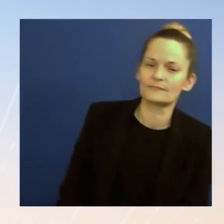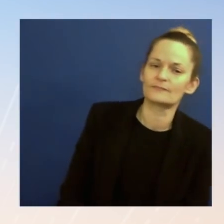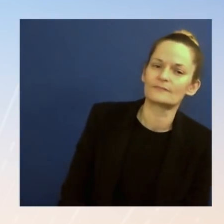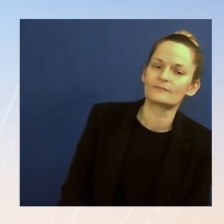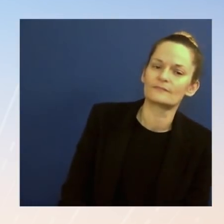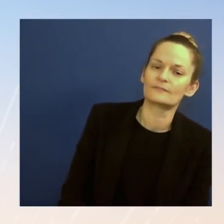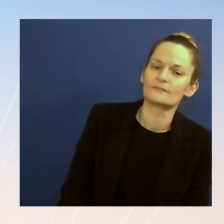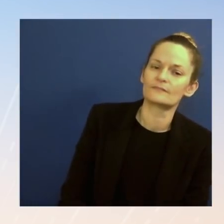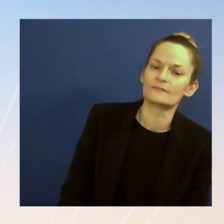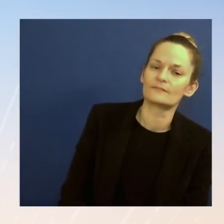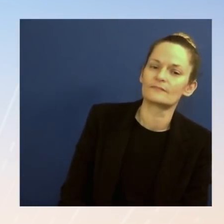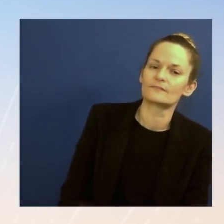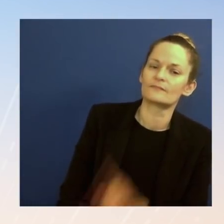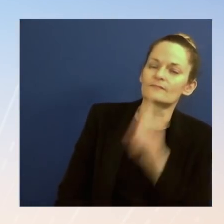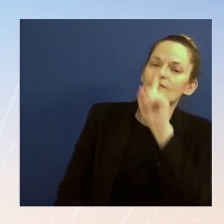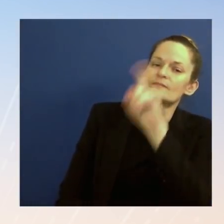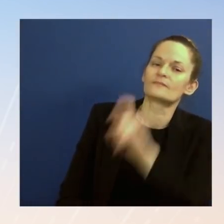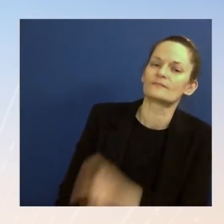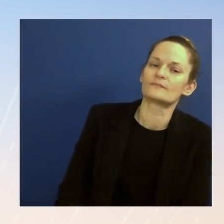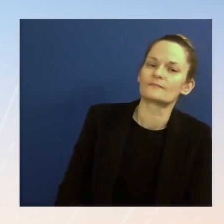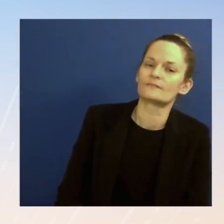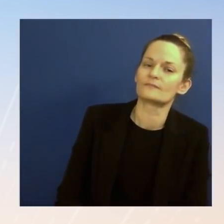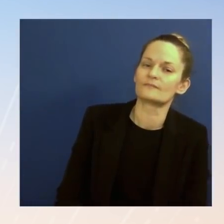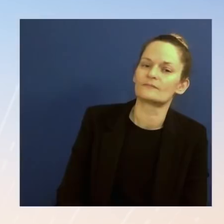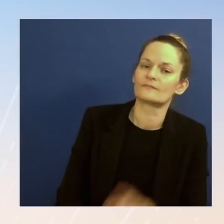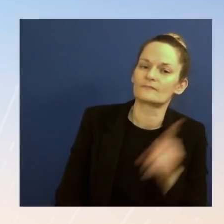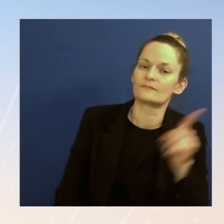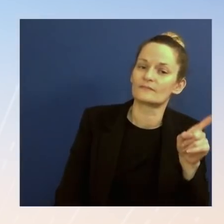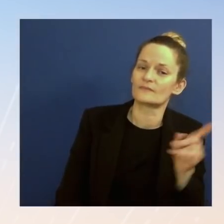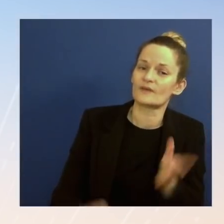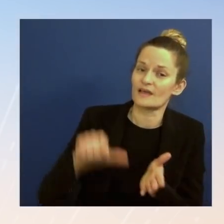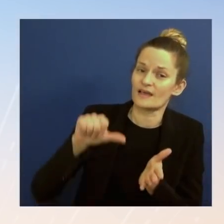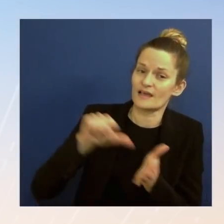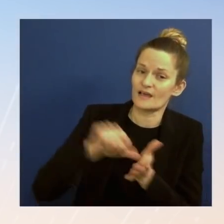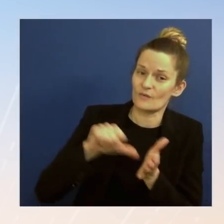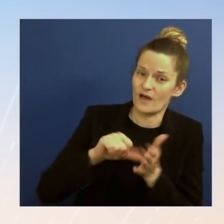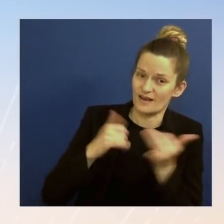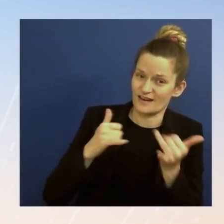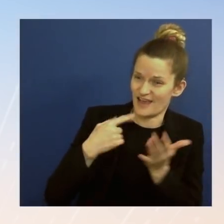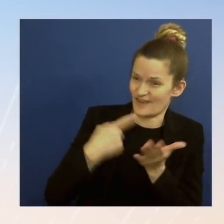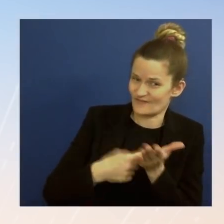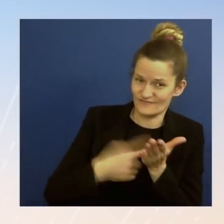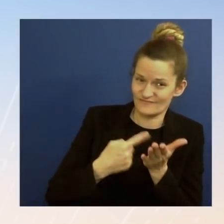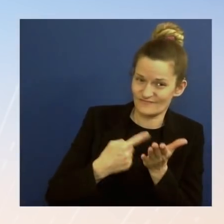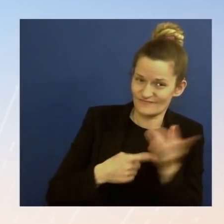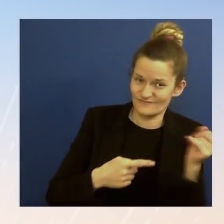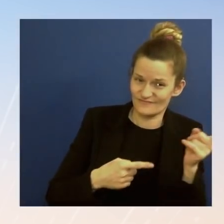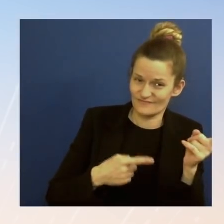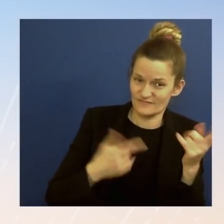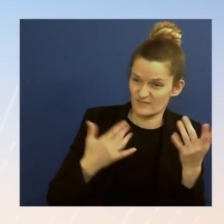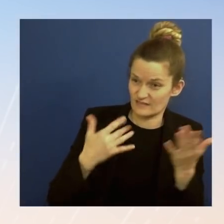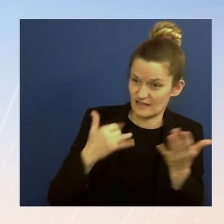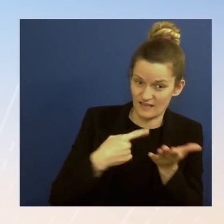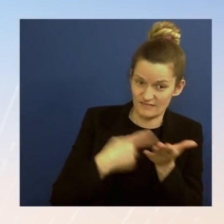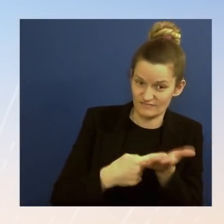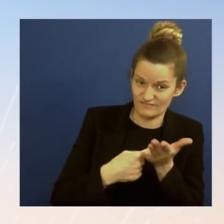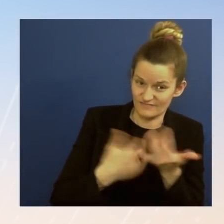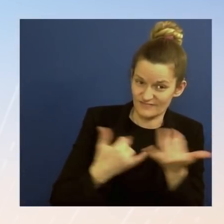Are the Iran talks dead? And if not, what now? Ms. Psaki: Well, right now, the negotiators are back home in their capitals. We'll see what happens in the days